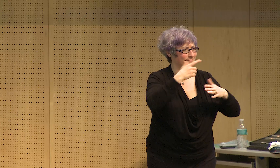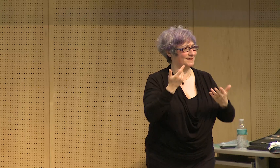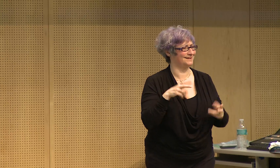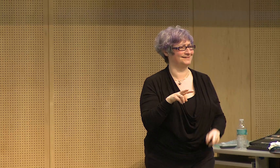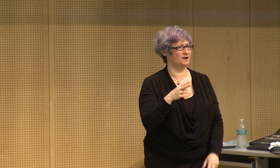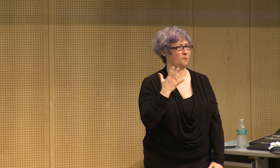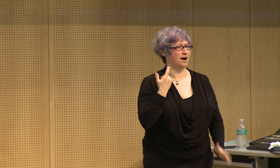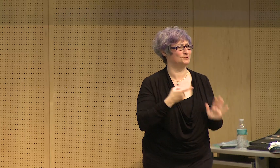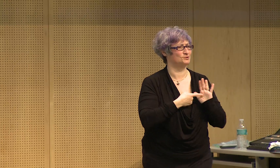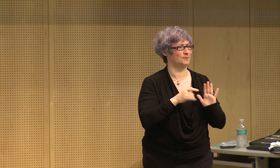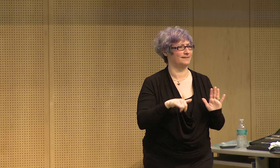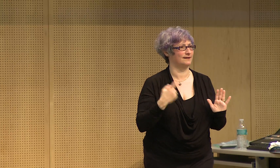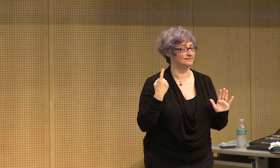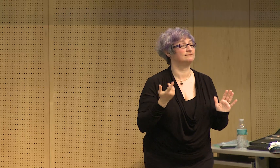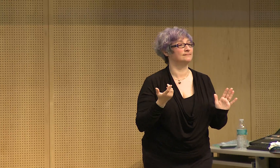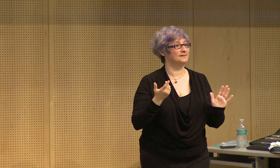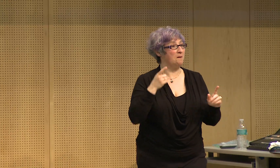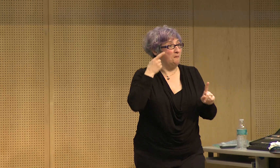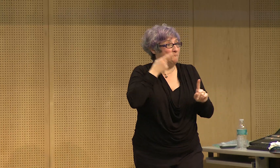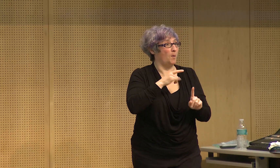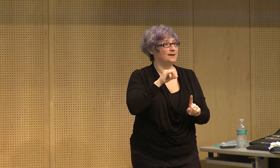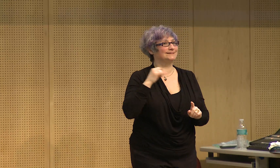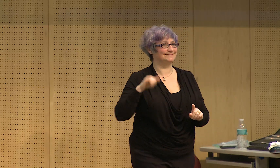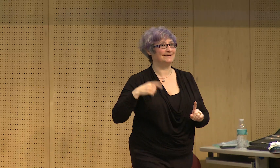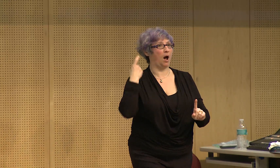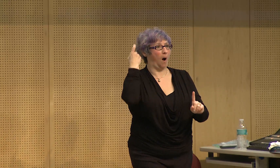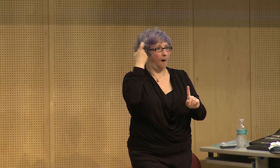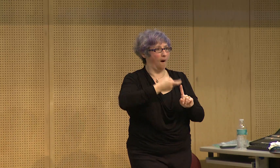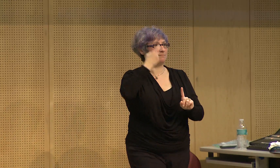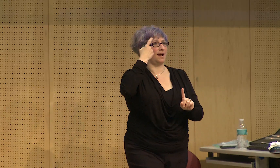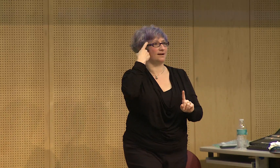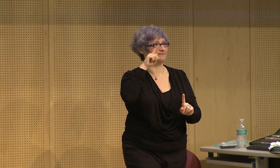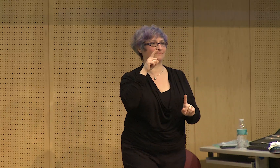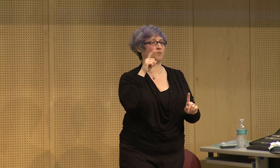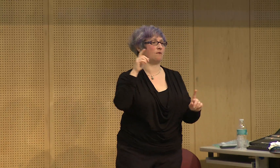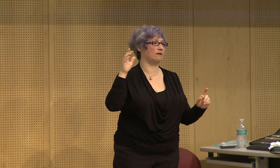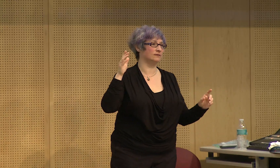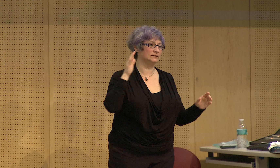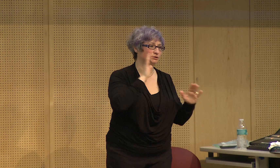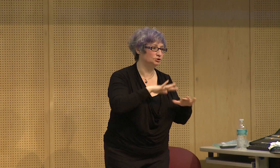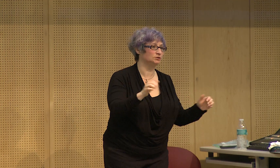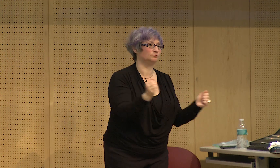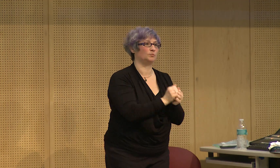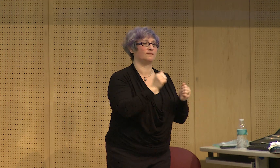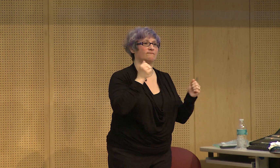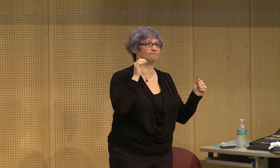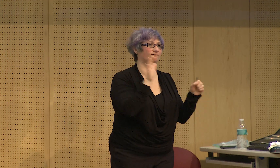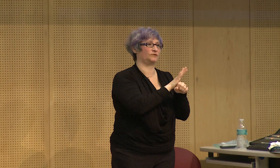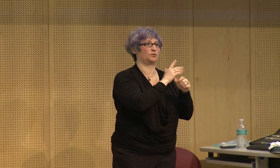And this is very basic. You might be wondering why I'm showing the video. And the point is,